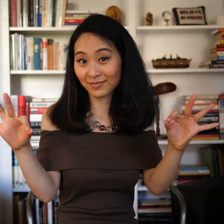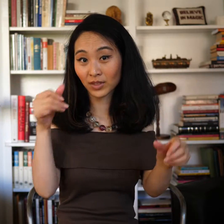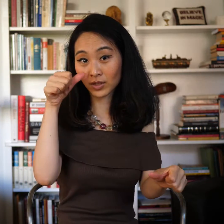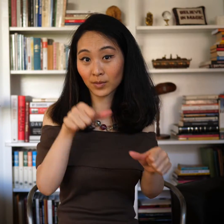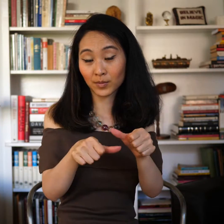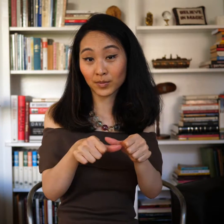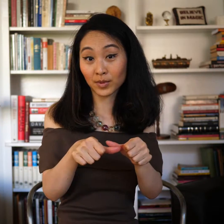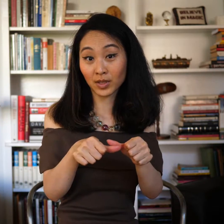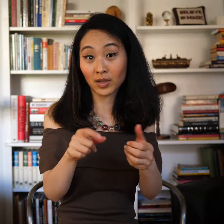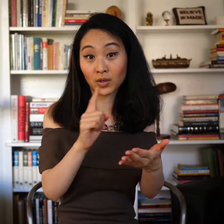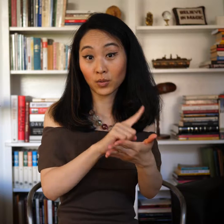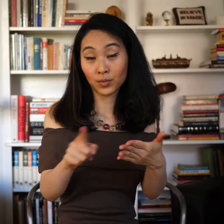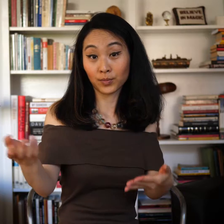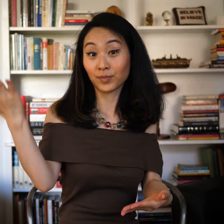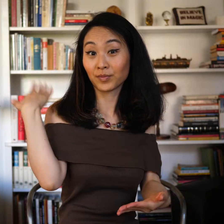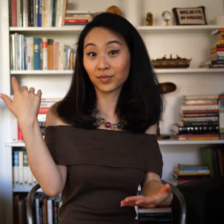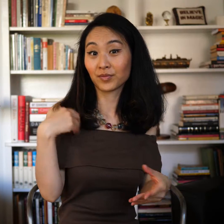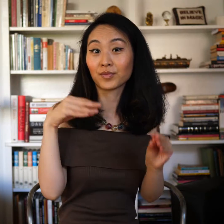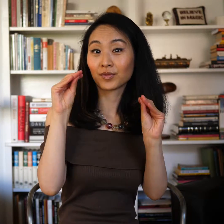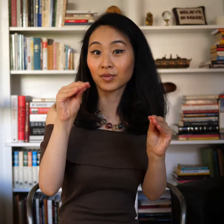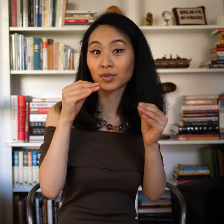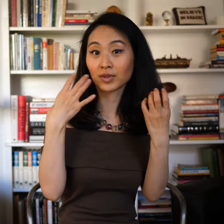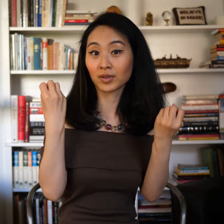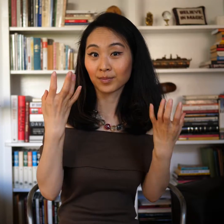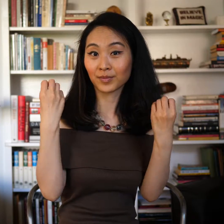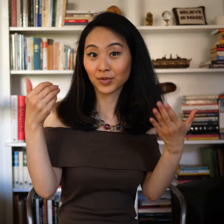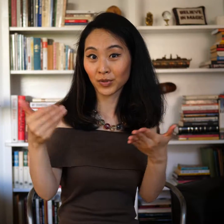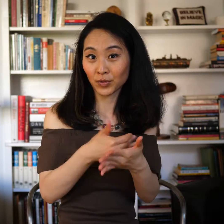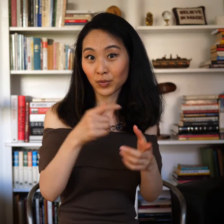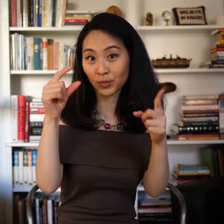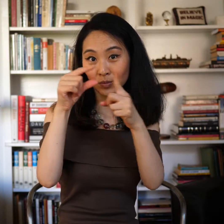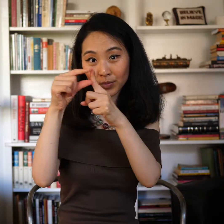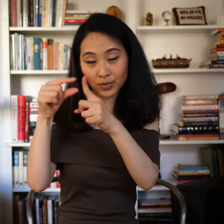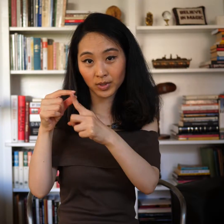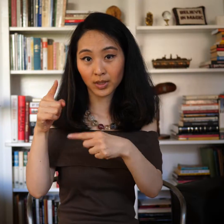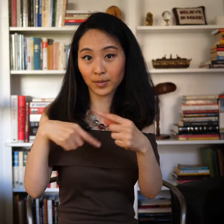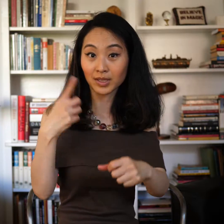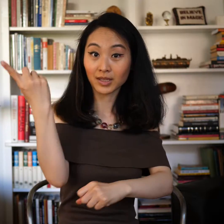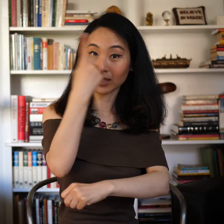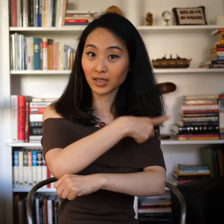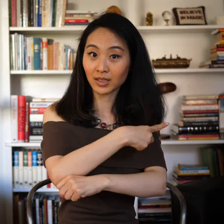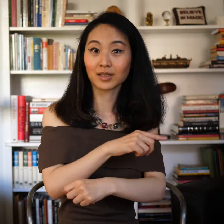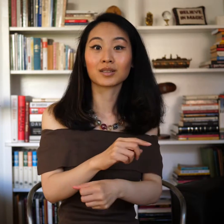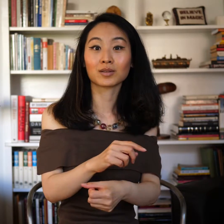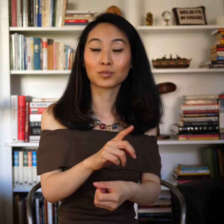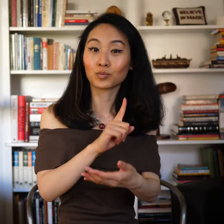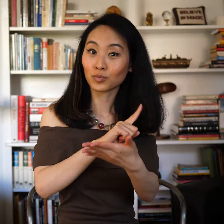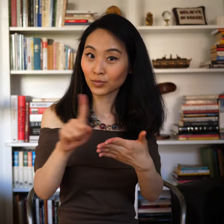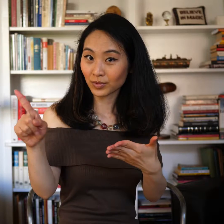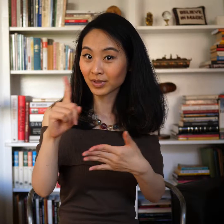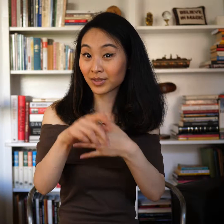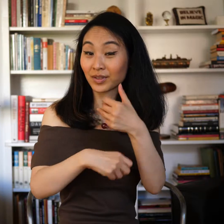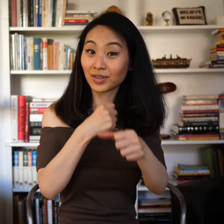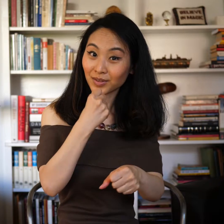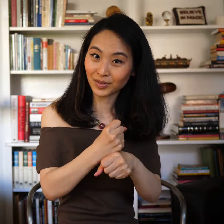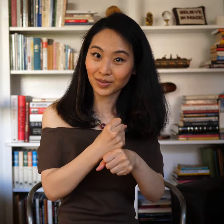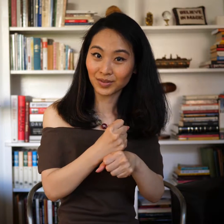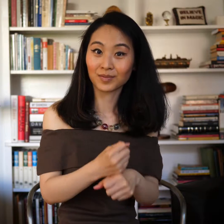Do you still remember I taught you new signs for time last week? For example, day, week, and year.